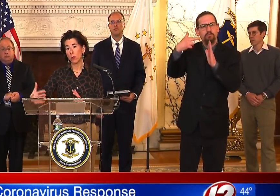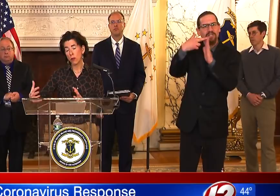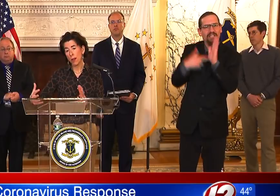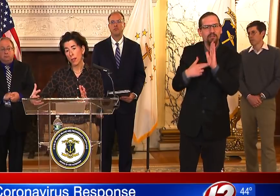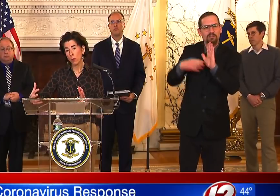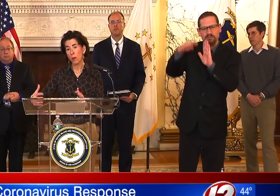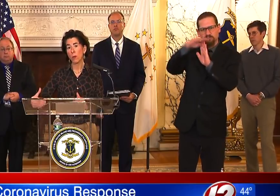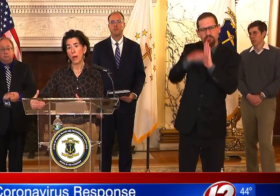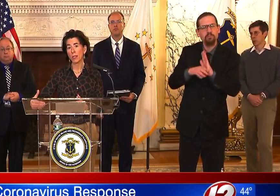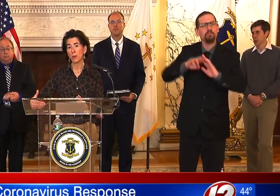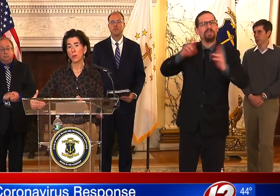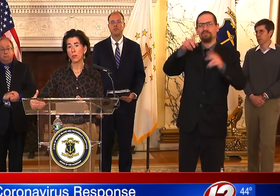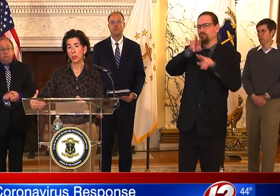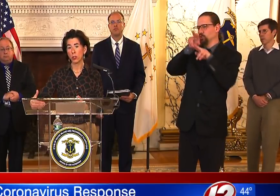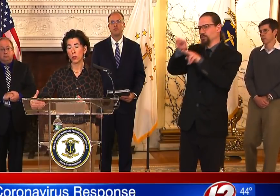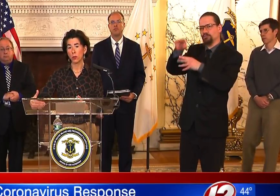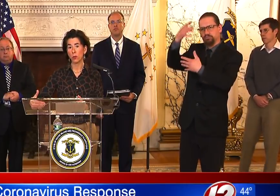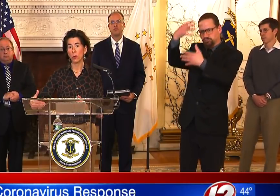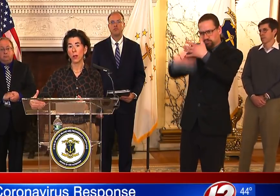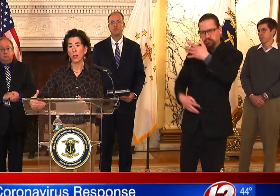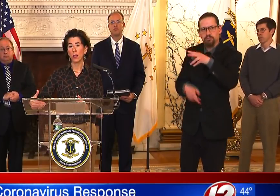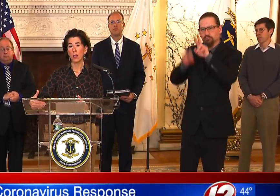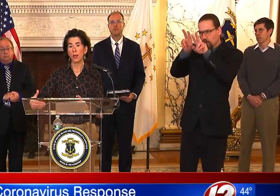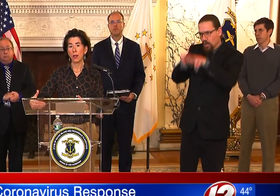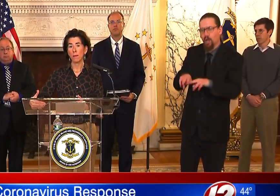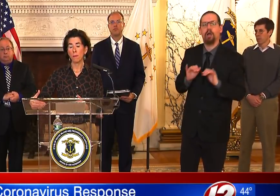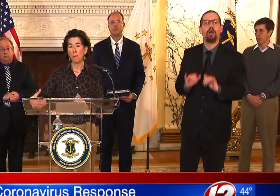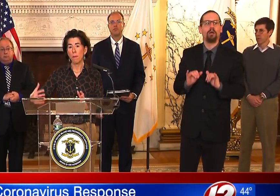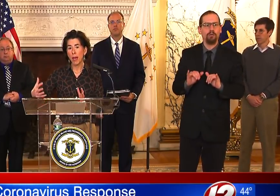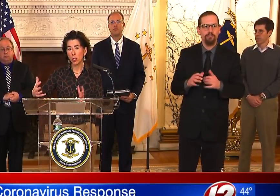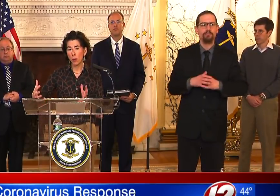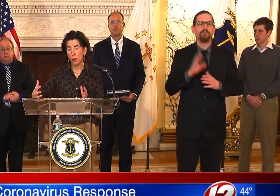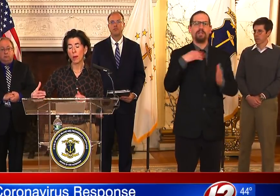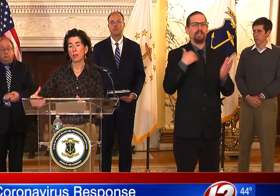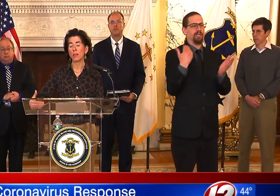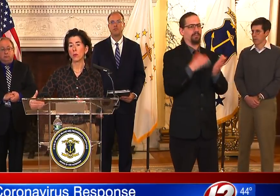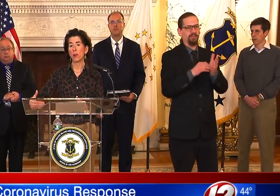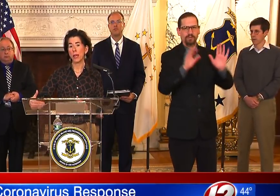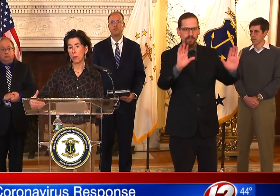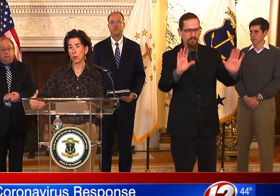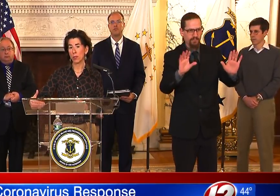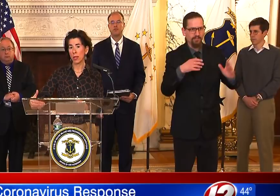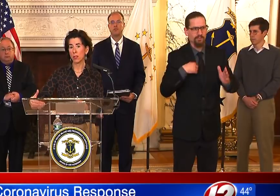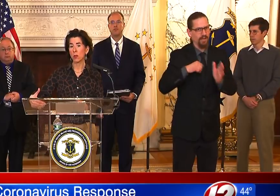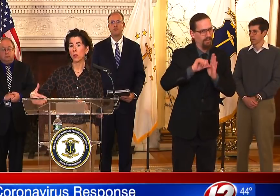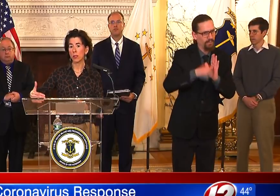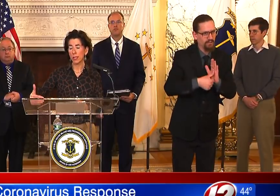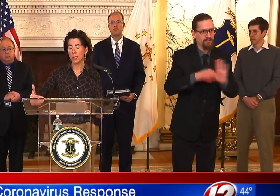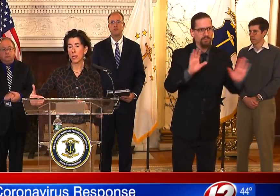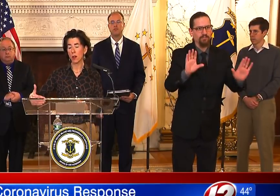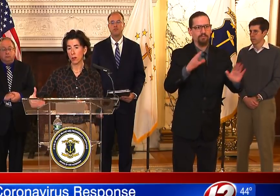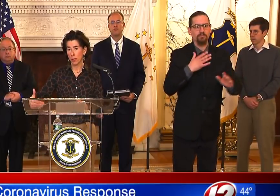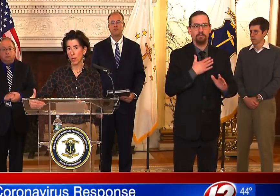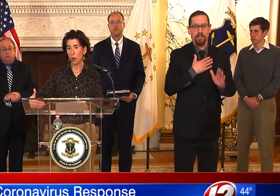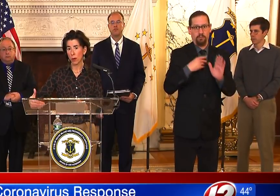IS CLOSED AND WHAT IS NOT. THE FINAL THING I WILL SAY ON